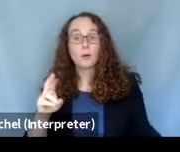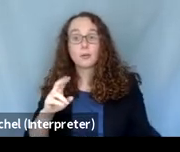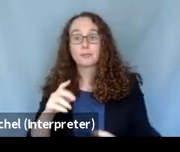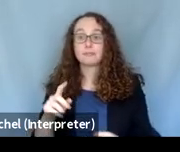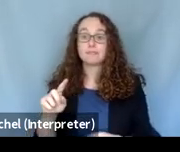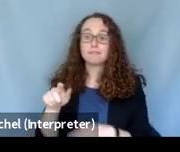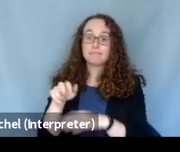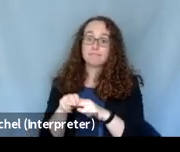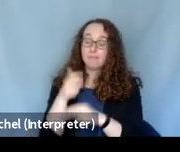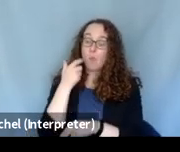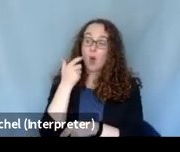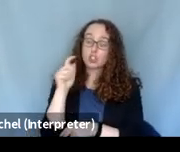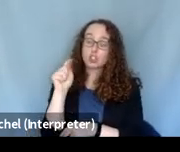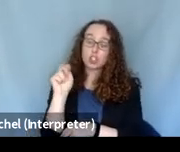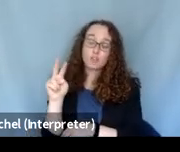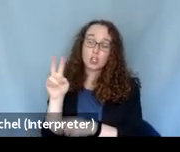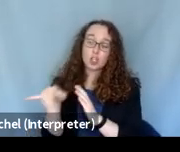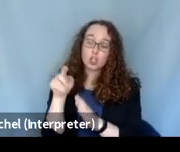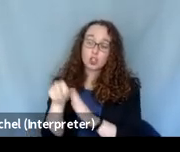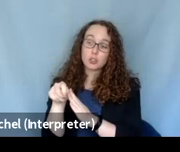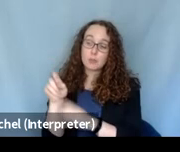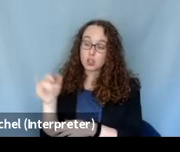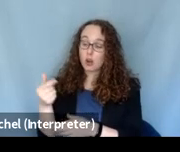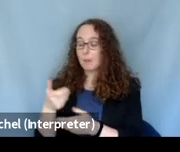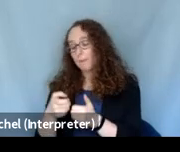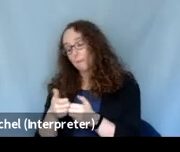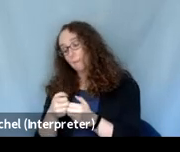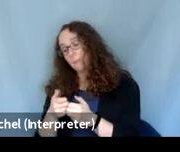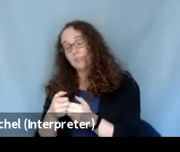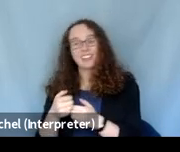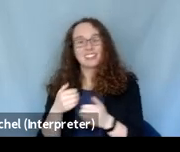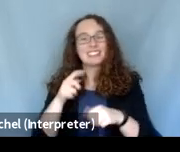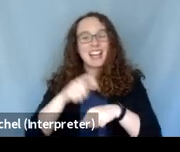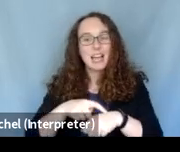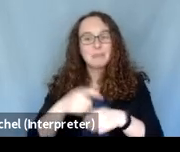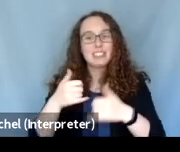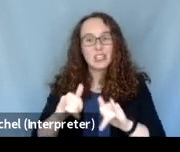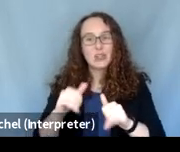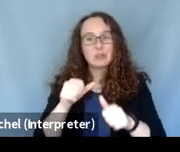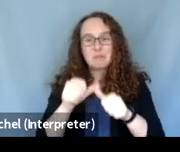watching YouTube, doing Instagram, time is going to pass so I think it's a